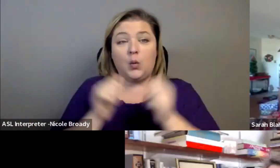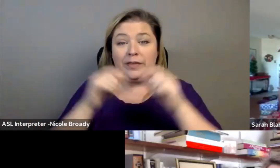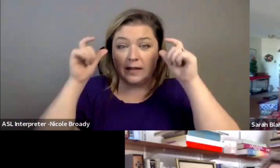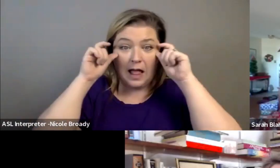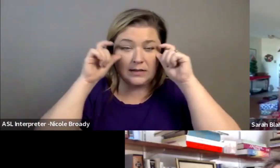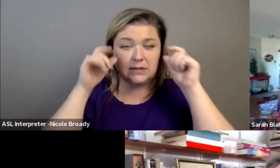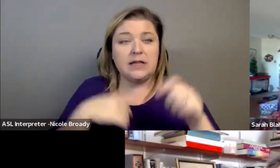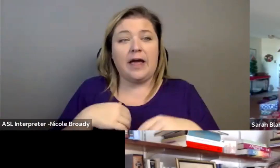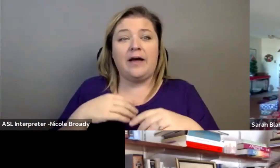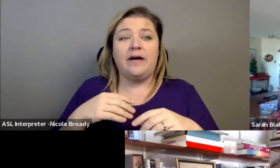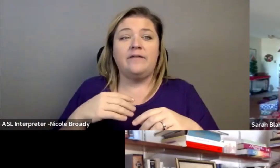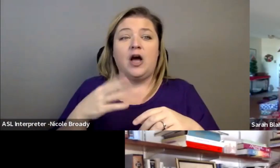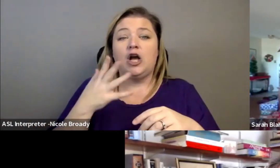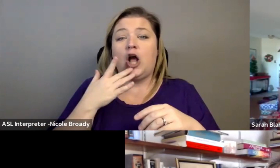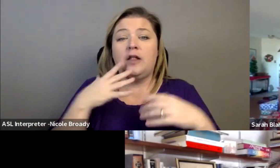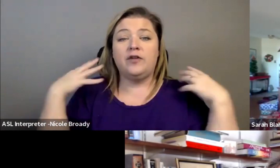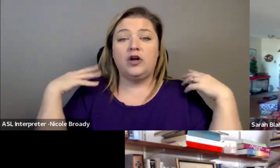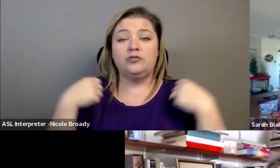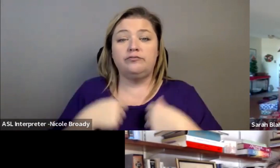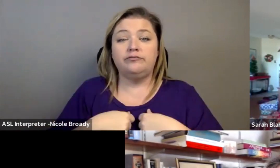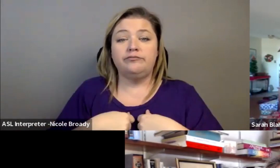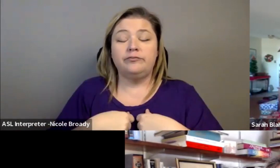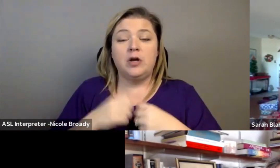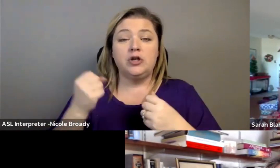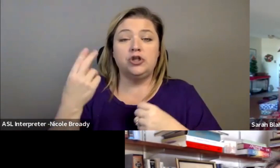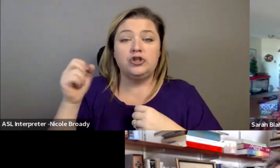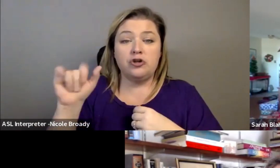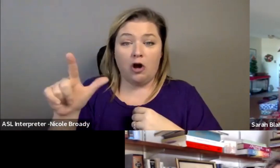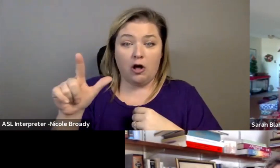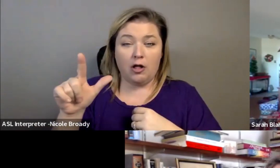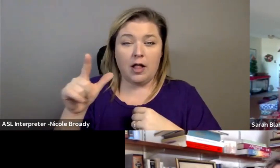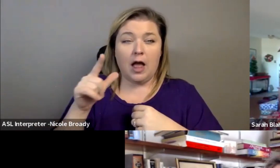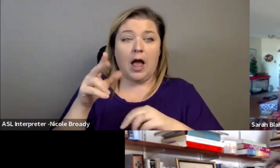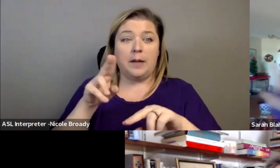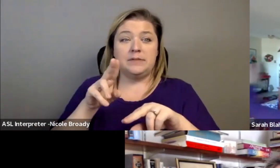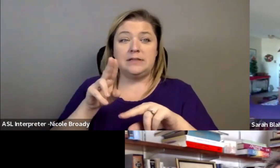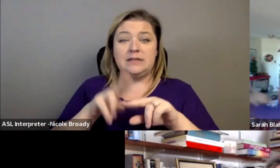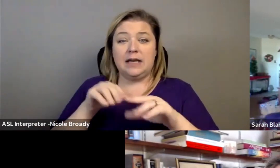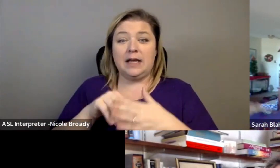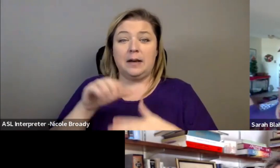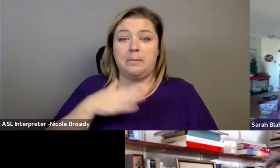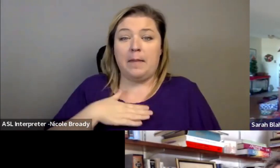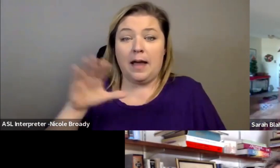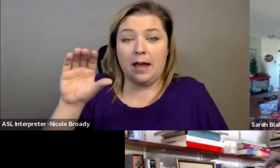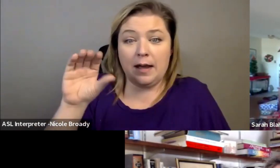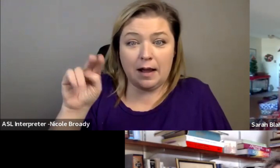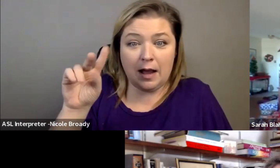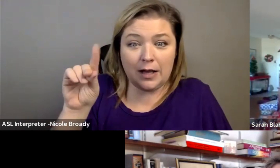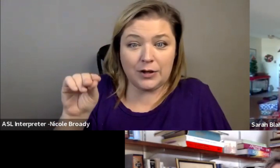a colorful shawl on and I am sitting in my, my condo, there's a large Christmas tree on behind